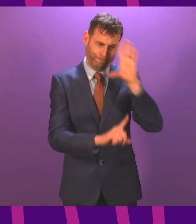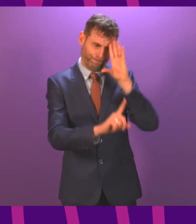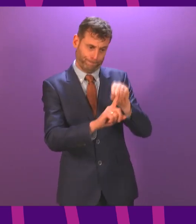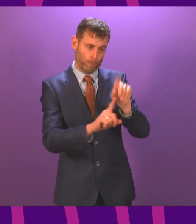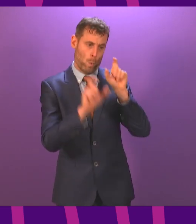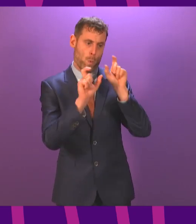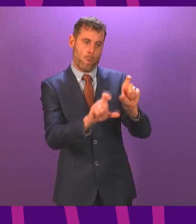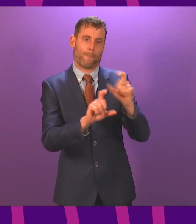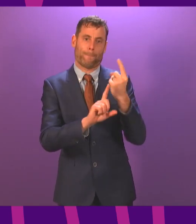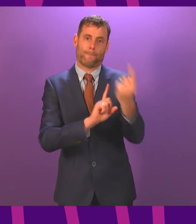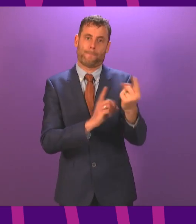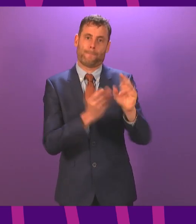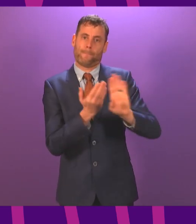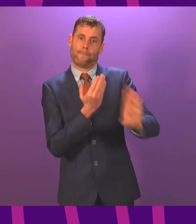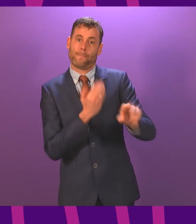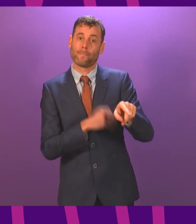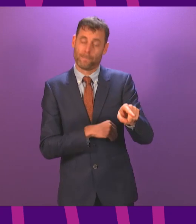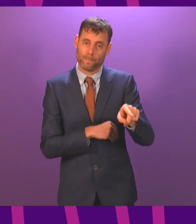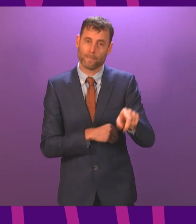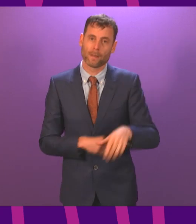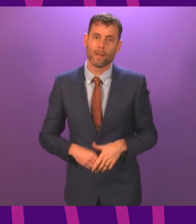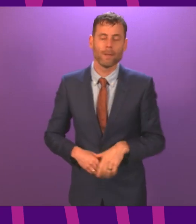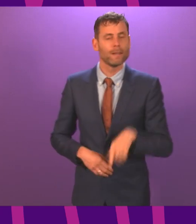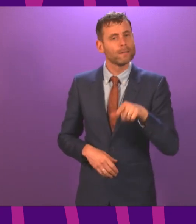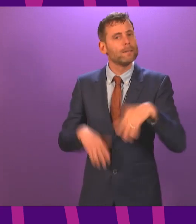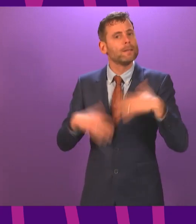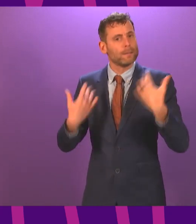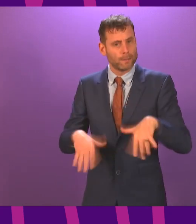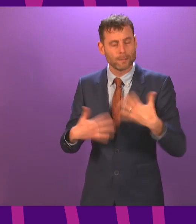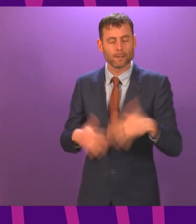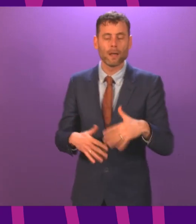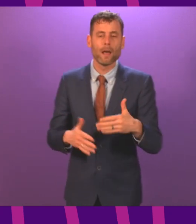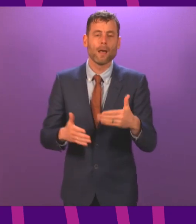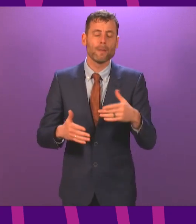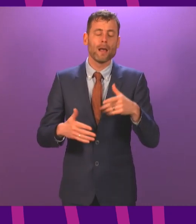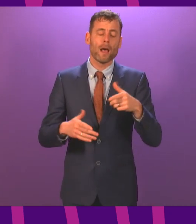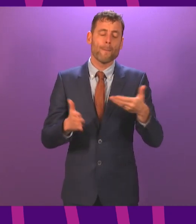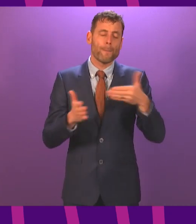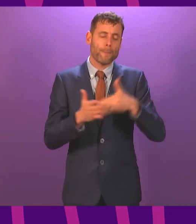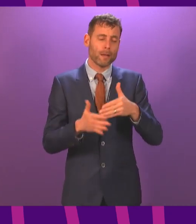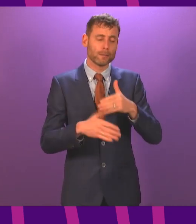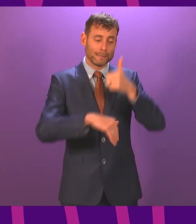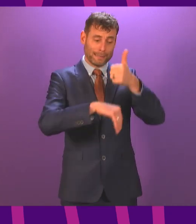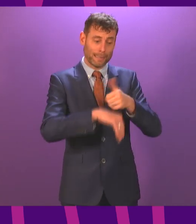more people take up the opportunity, the more we can test the operation of the system, which